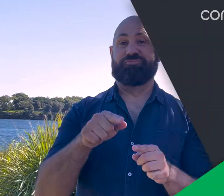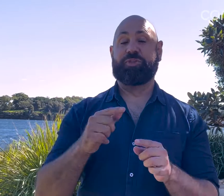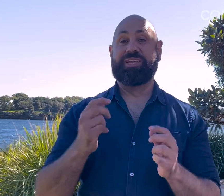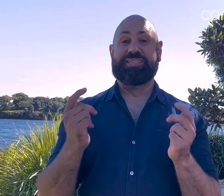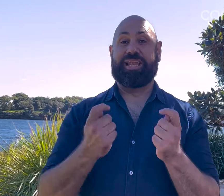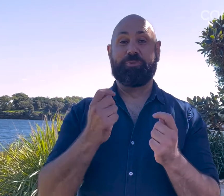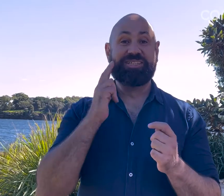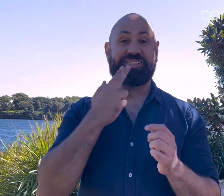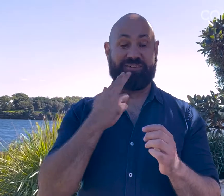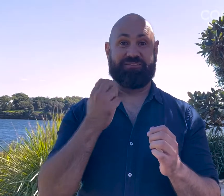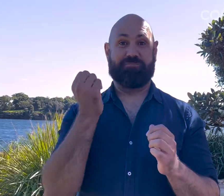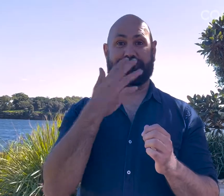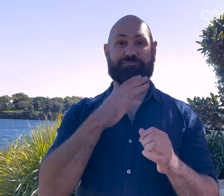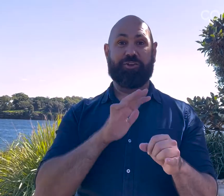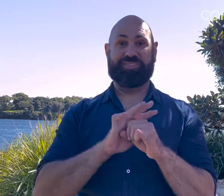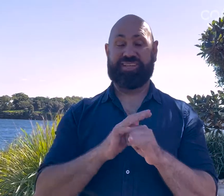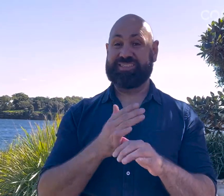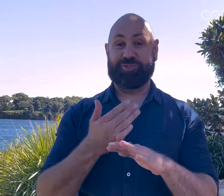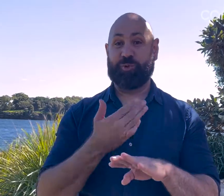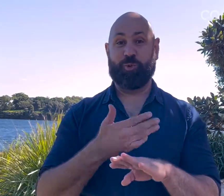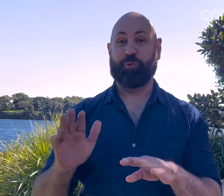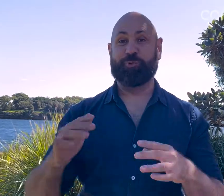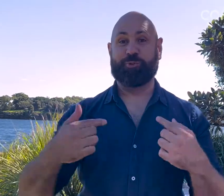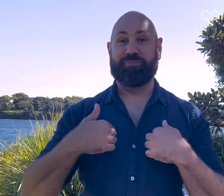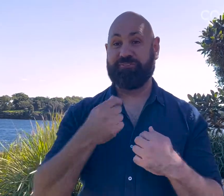Celebrating my Deaf Indigenous identity is new to me